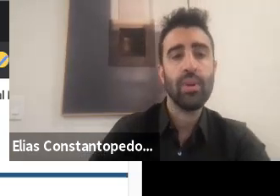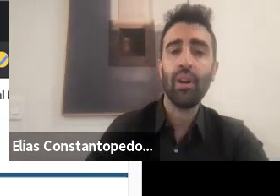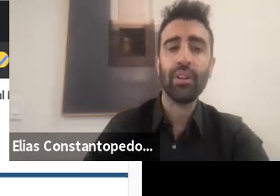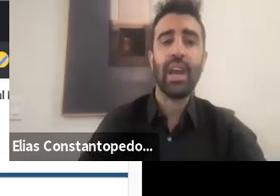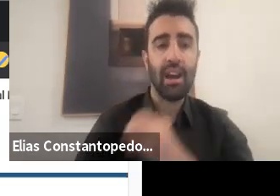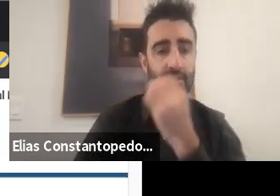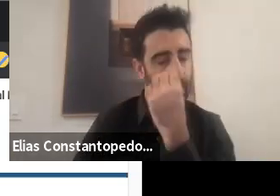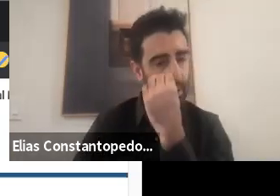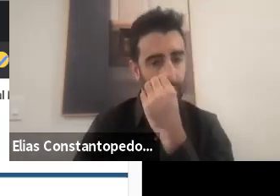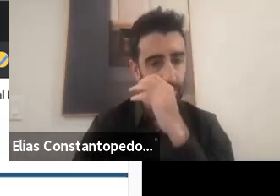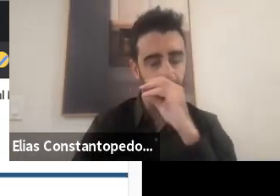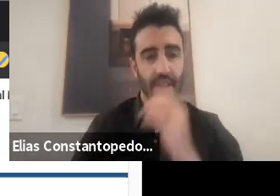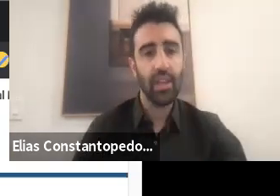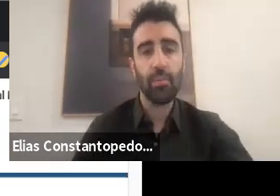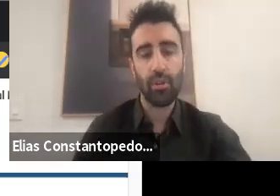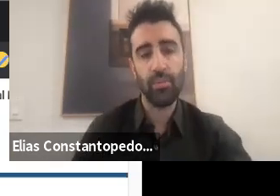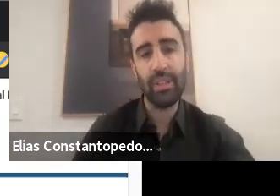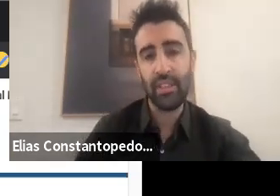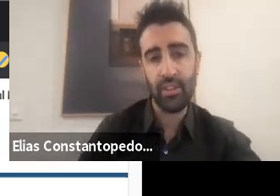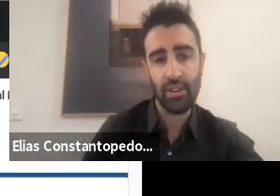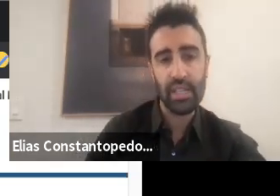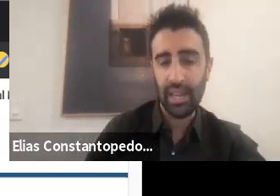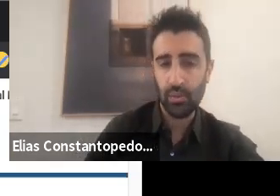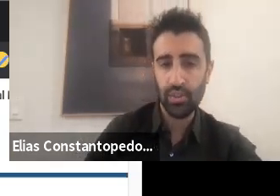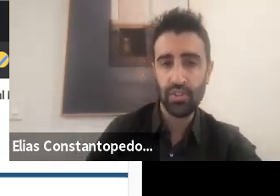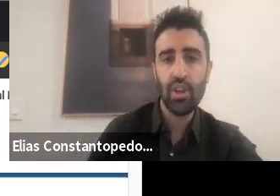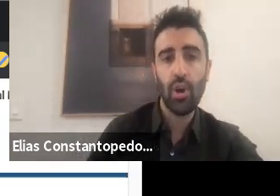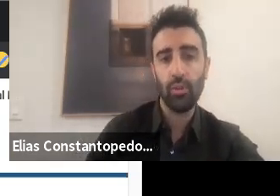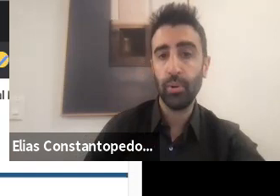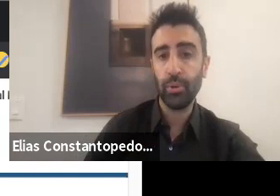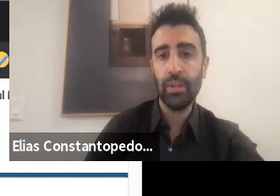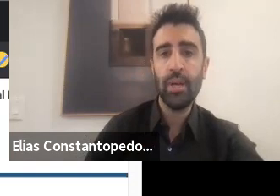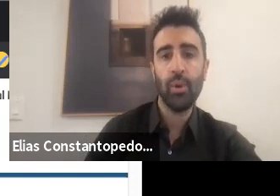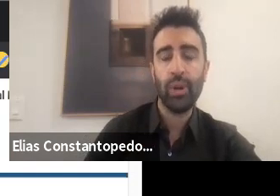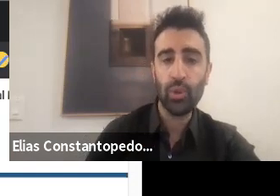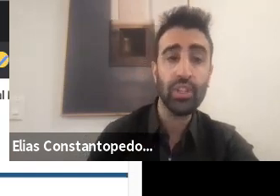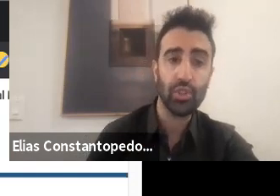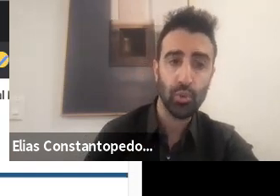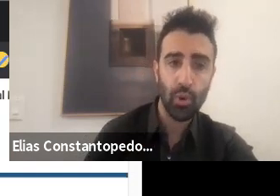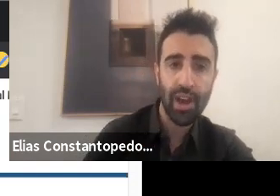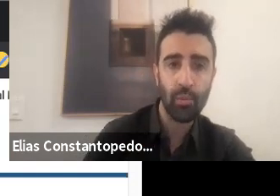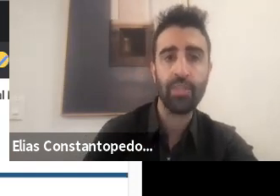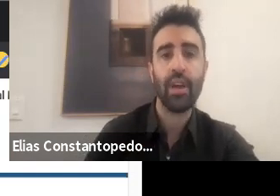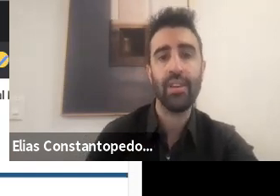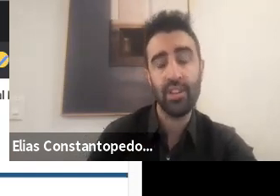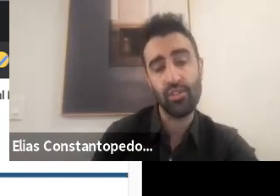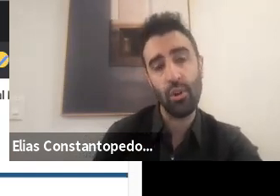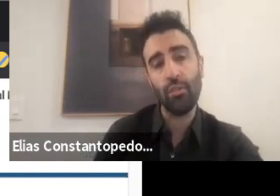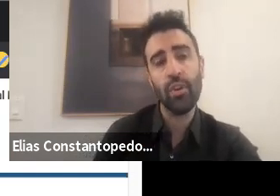Elias Constantopedos : We currently have materials in approximately 30 languages on the portal that we're looking to grow that with an addition of.